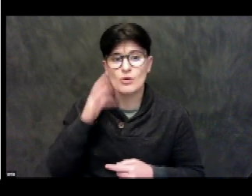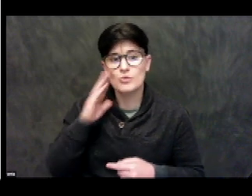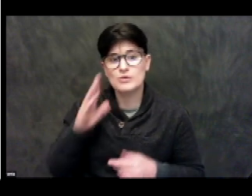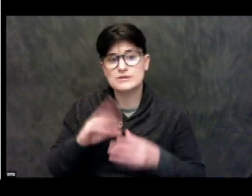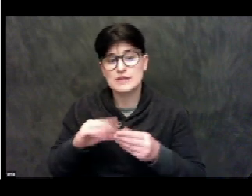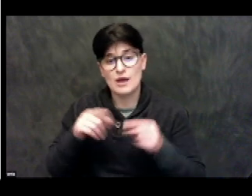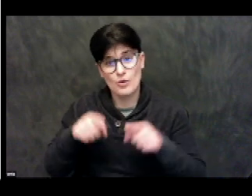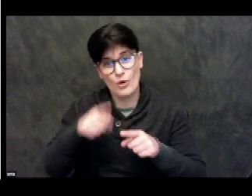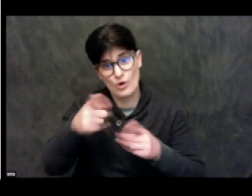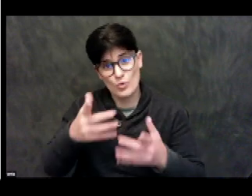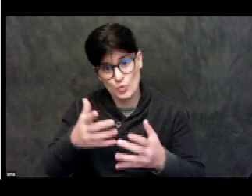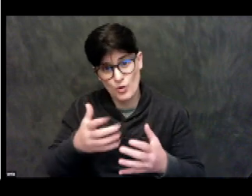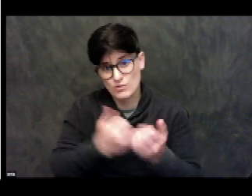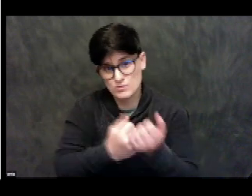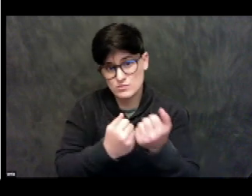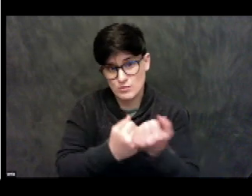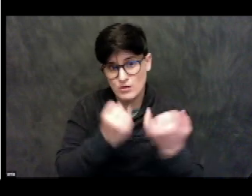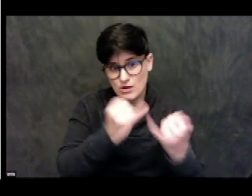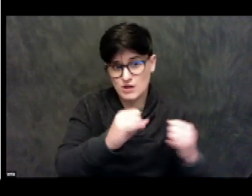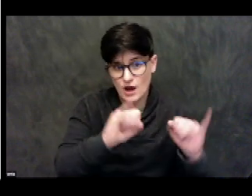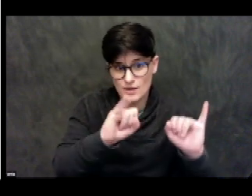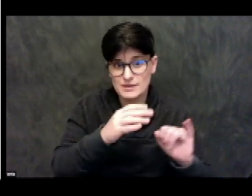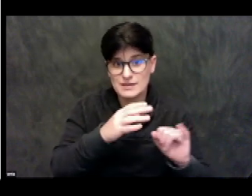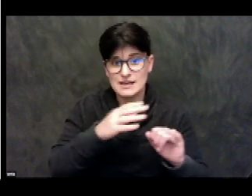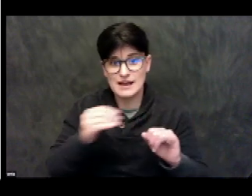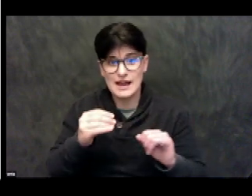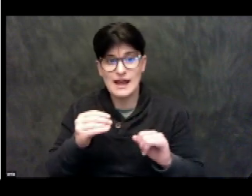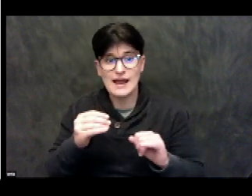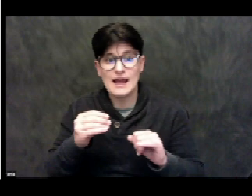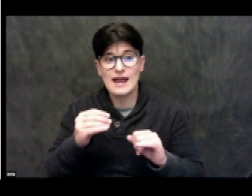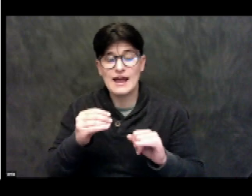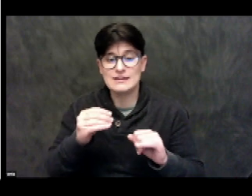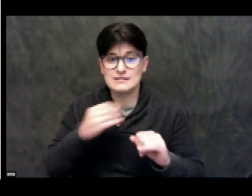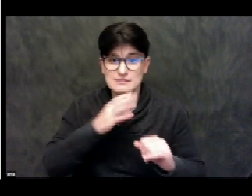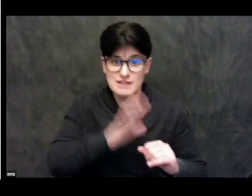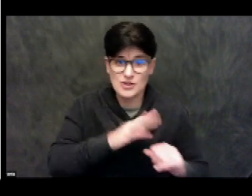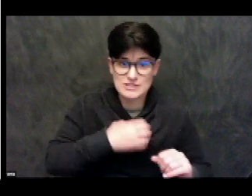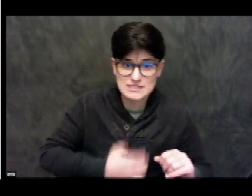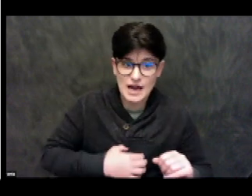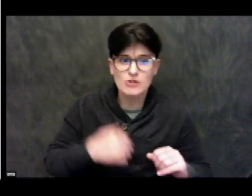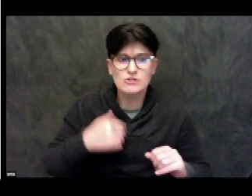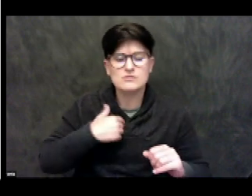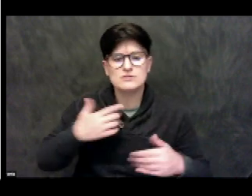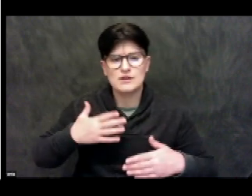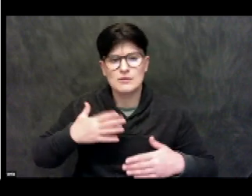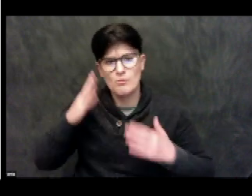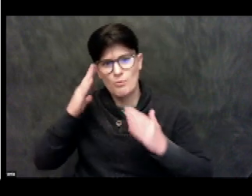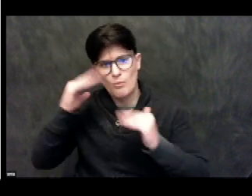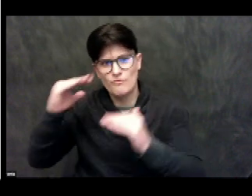I'm hopeful that this part of the conversation has been discussed. And if not, I think really needs to be